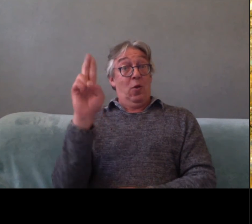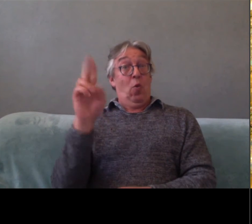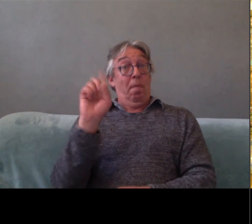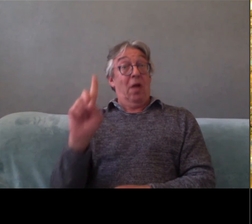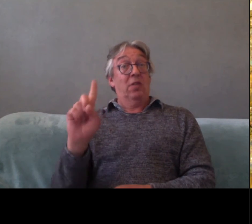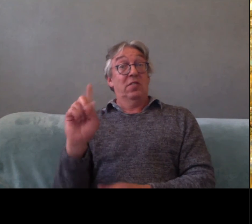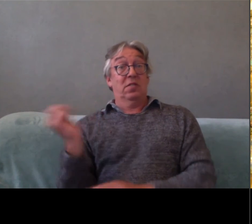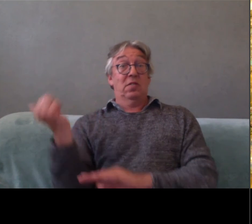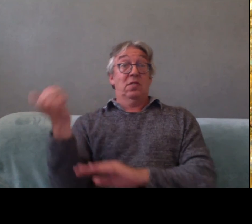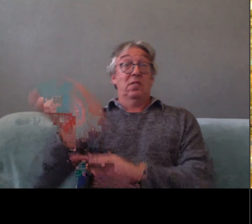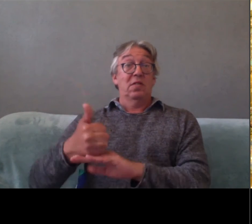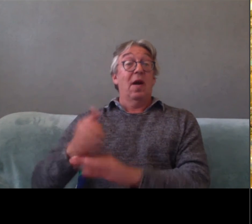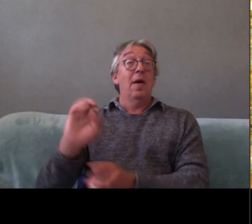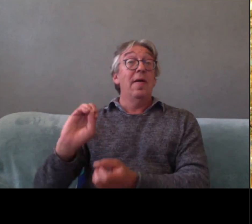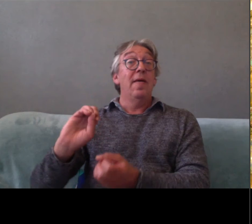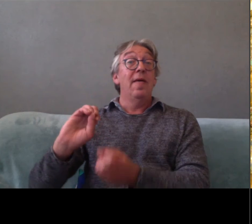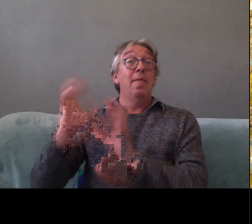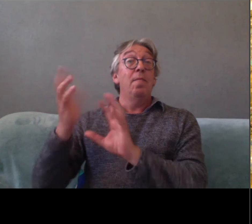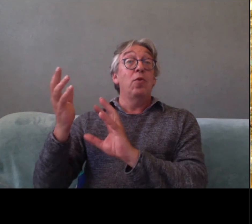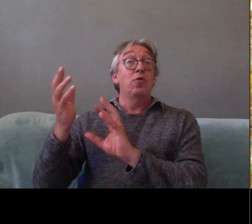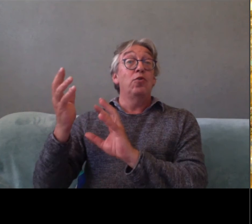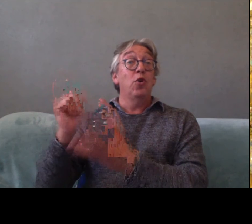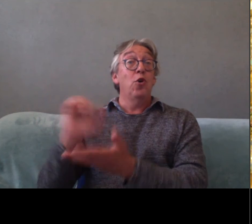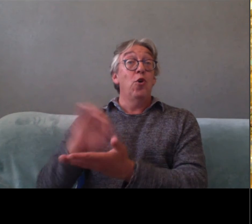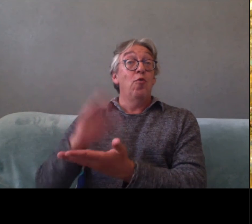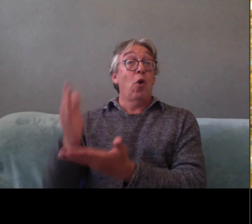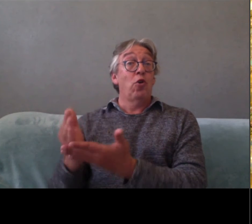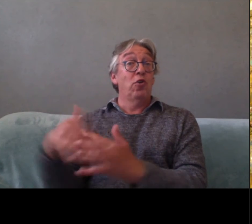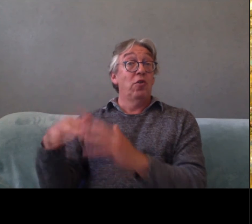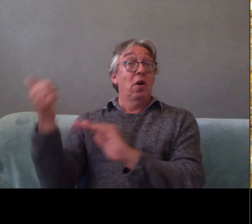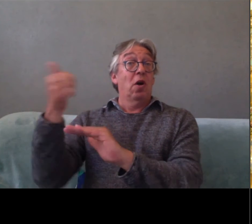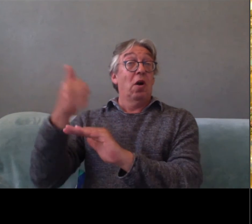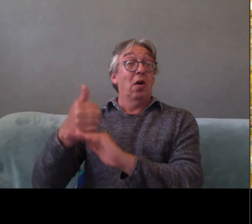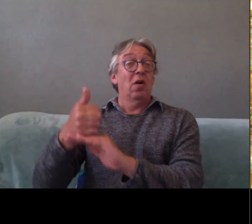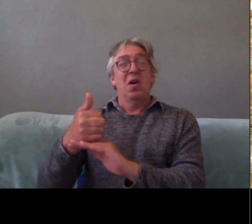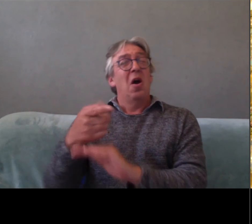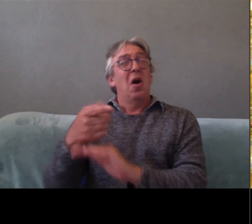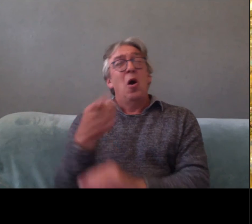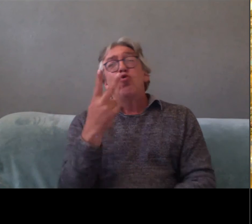I'd like to ask Marie-Anne and Andor to answer the first question.